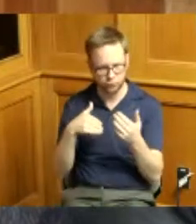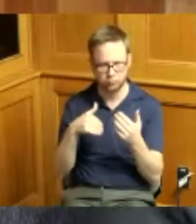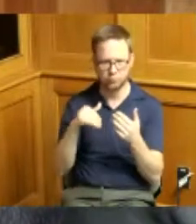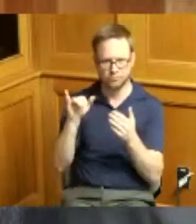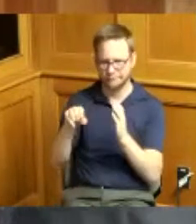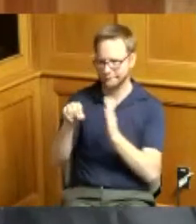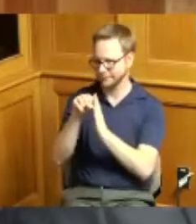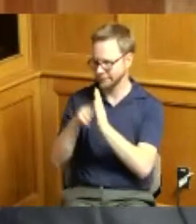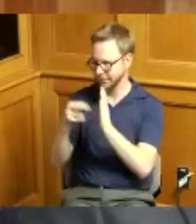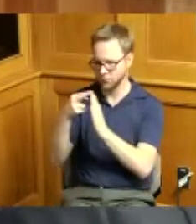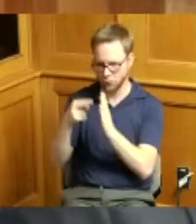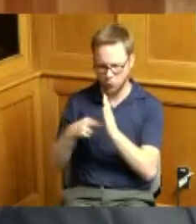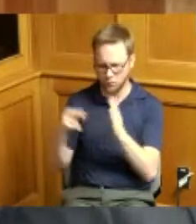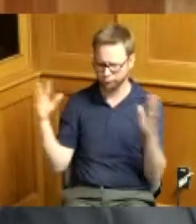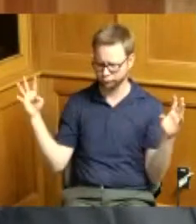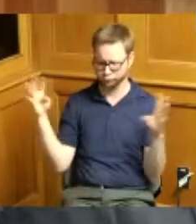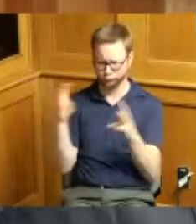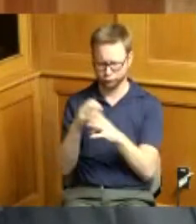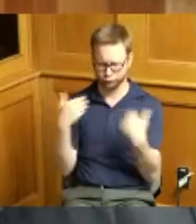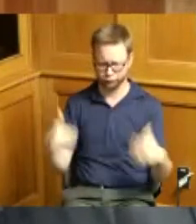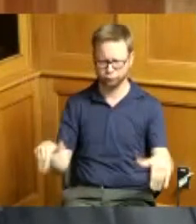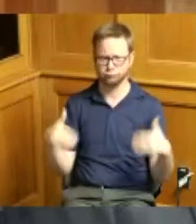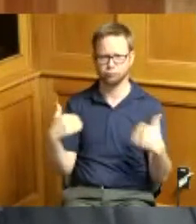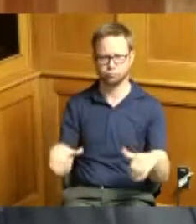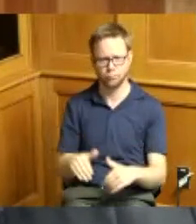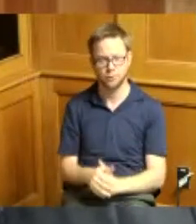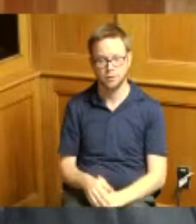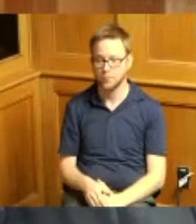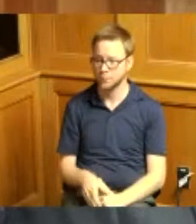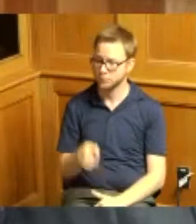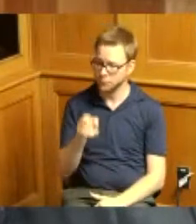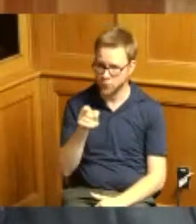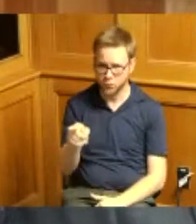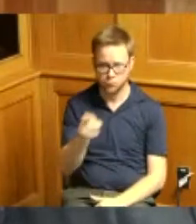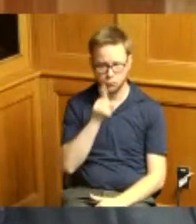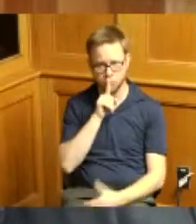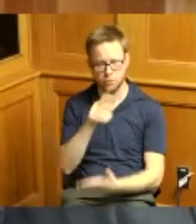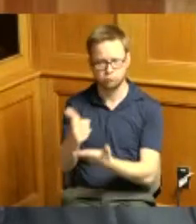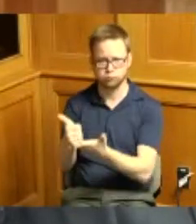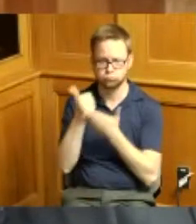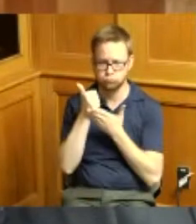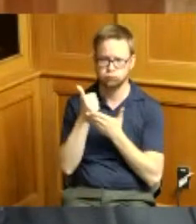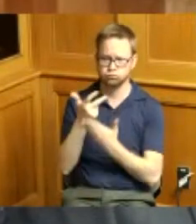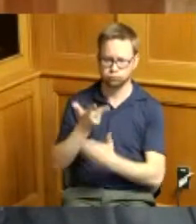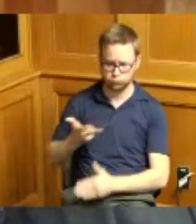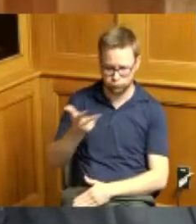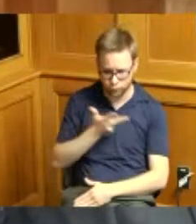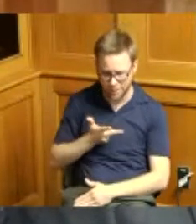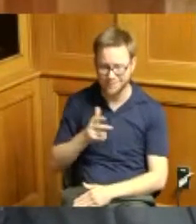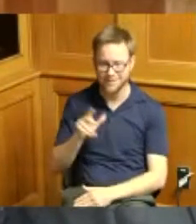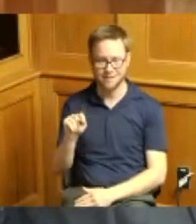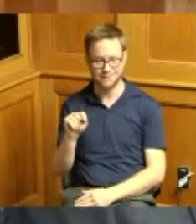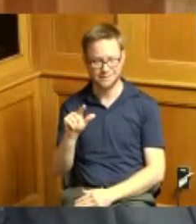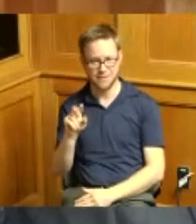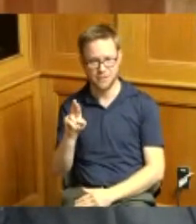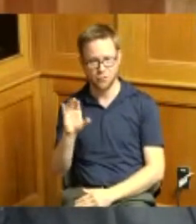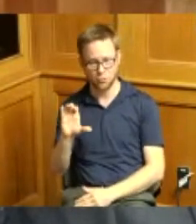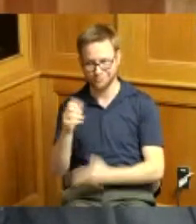very complicated and so you have been very helpful not only to us but also the TLRC and making sure